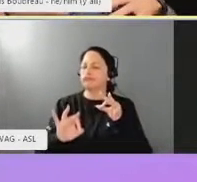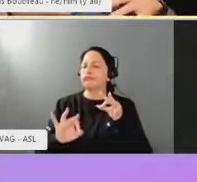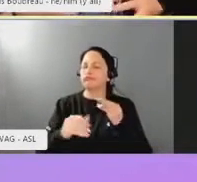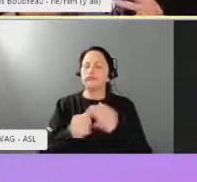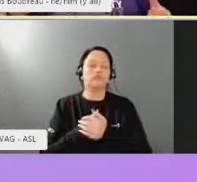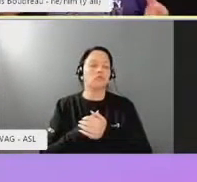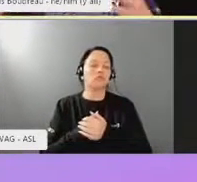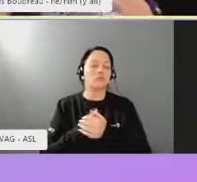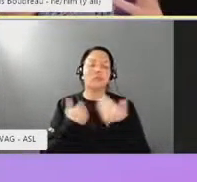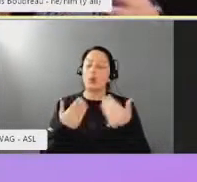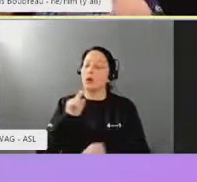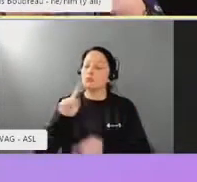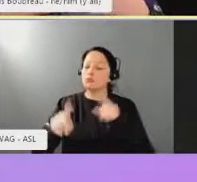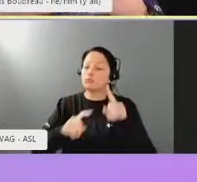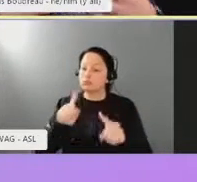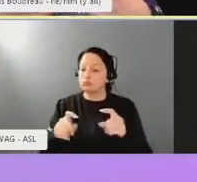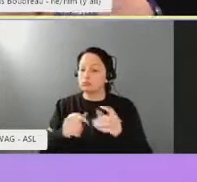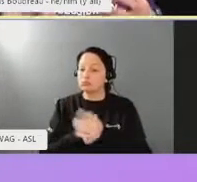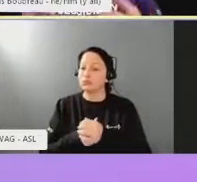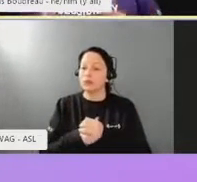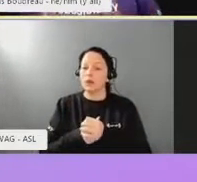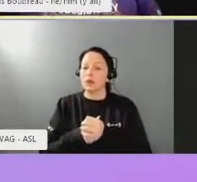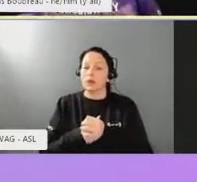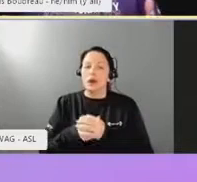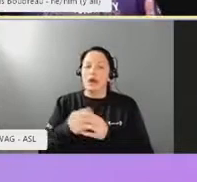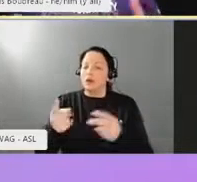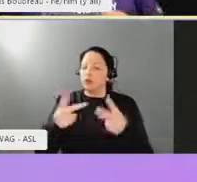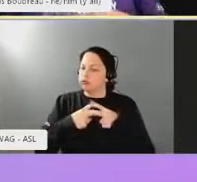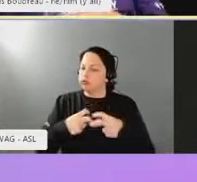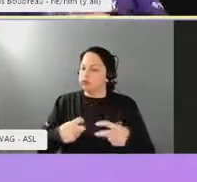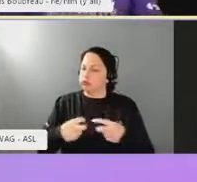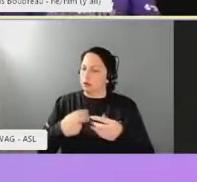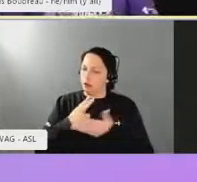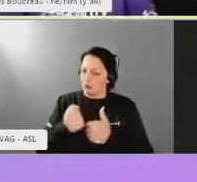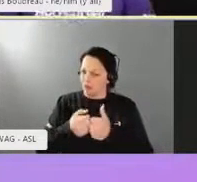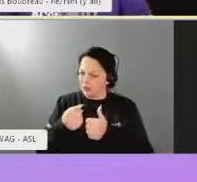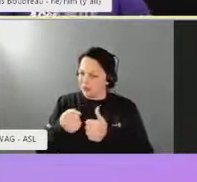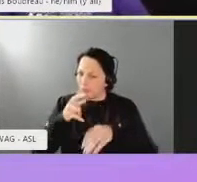rarely, sometimes, usually, are always. Pretty simple. I